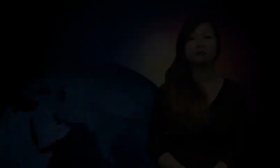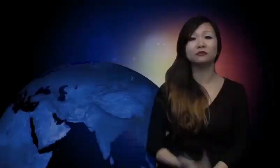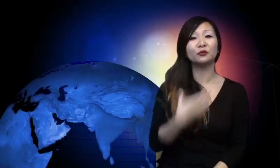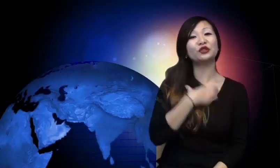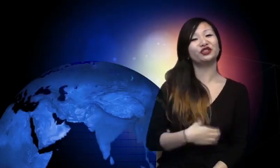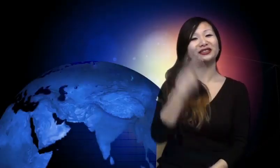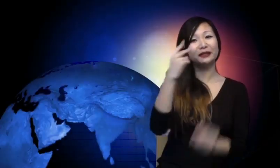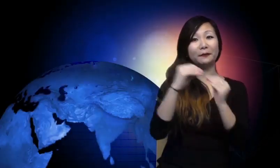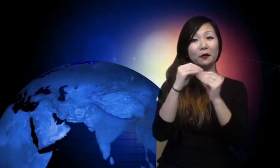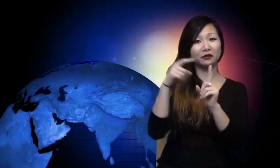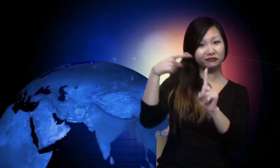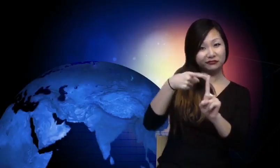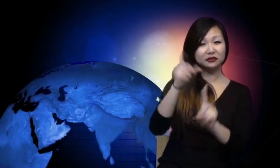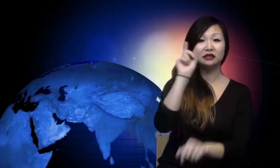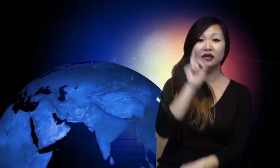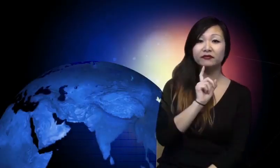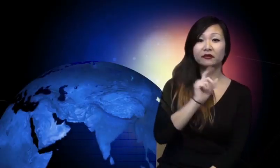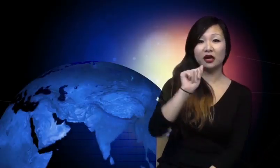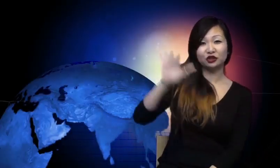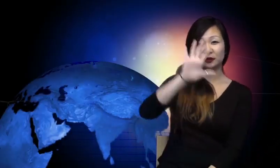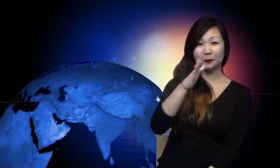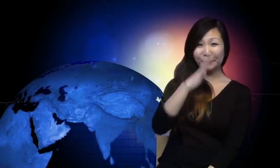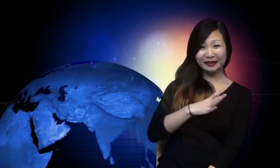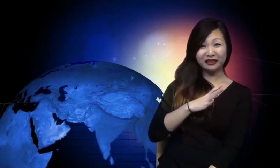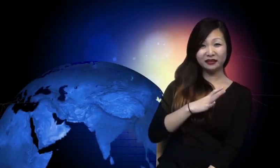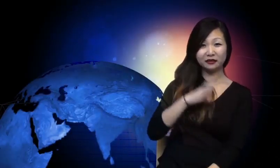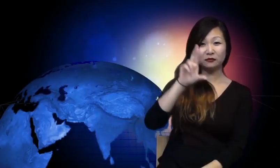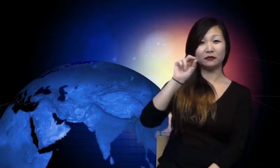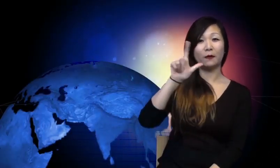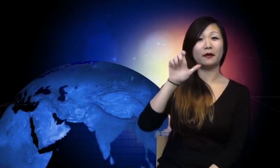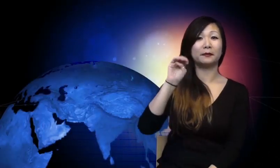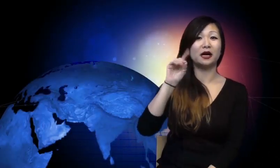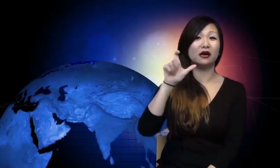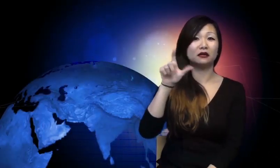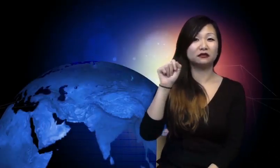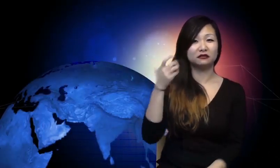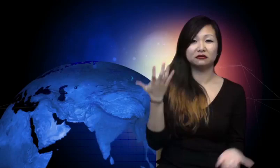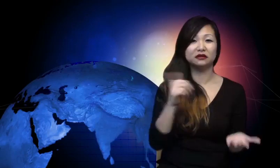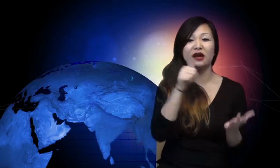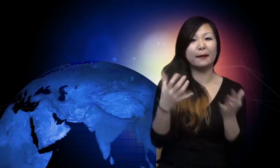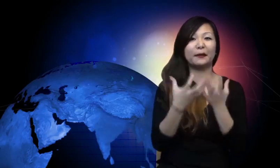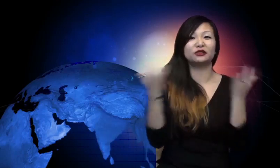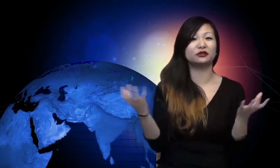Nha Kim: I would love to see more prominent Deaf Asian women as role models.